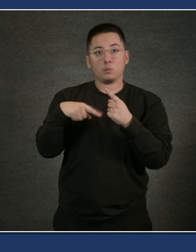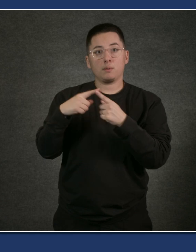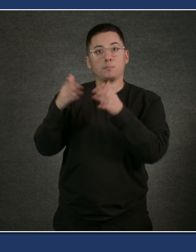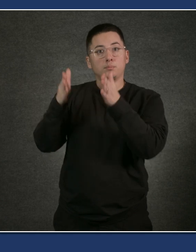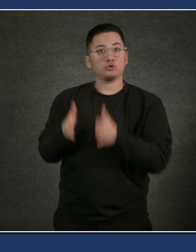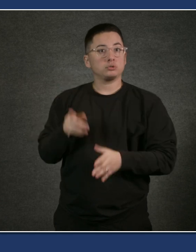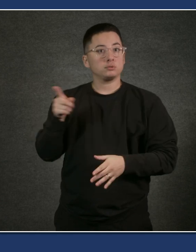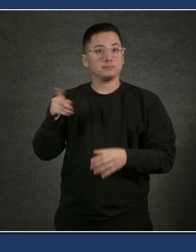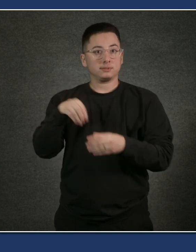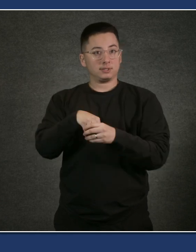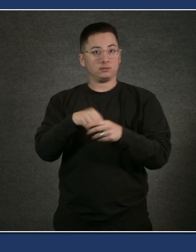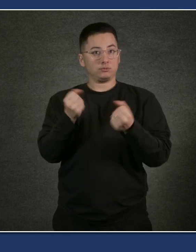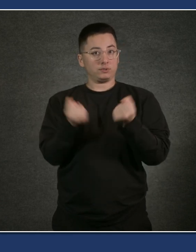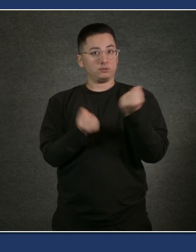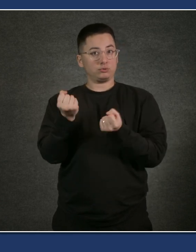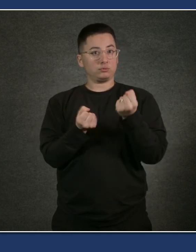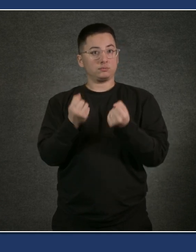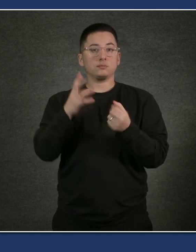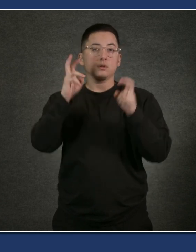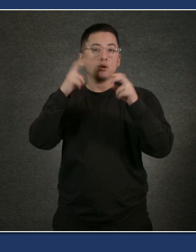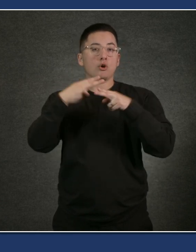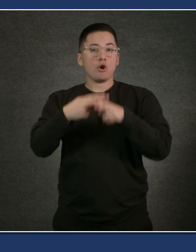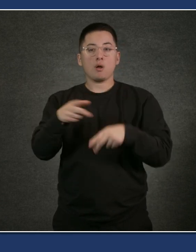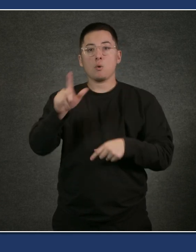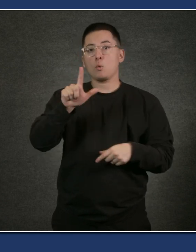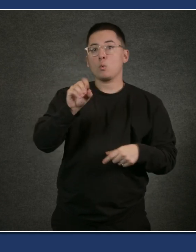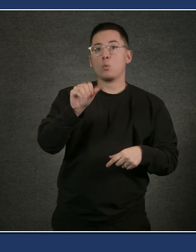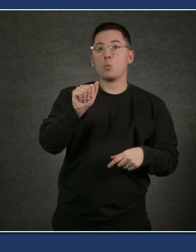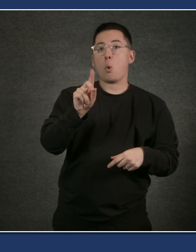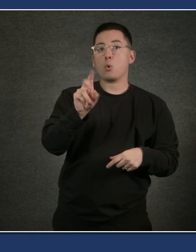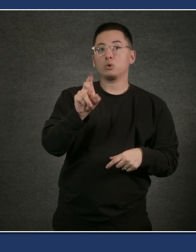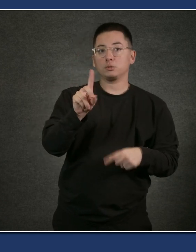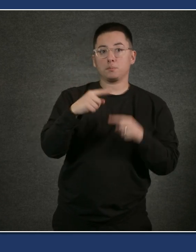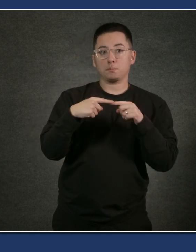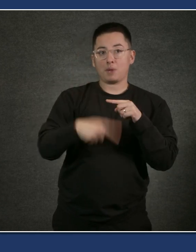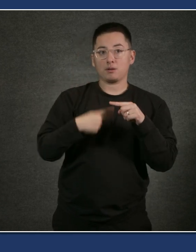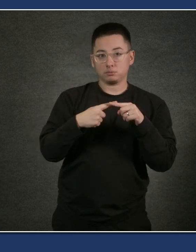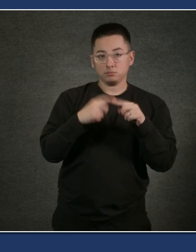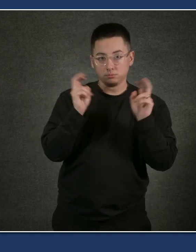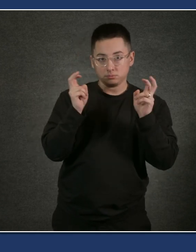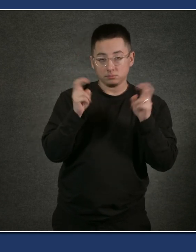The problem is felt acutely by providers in rural areas.